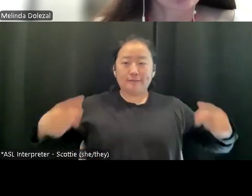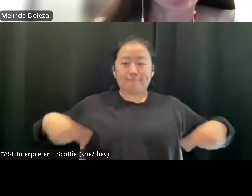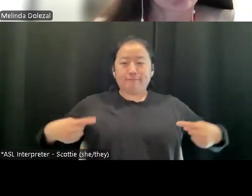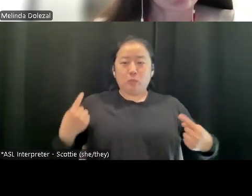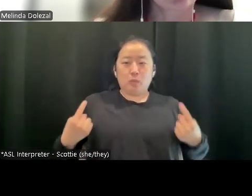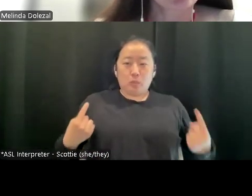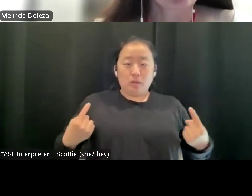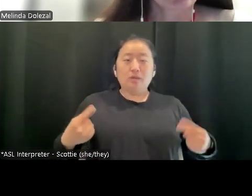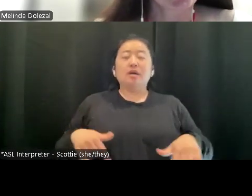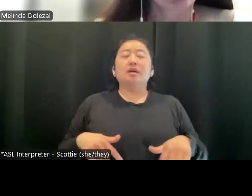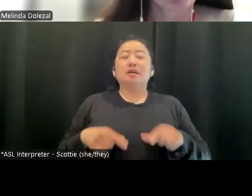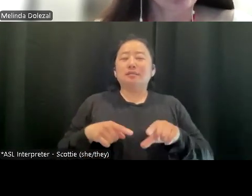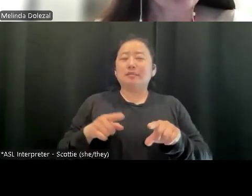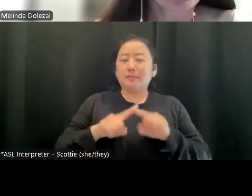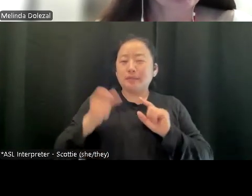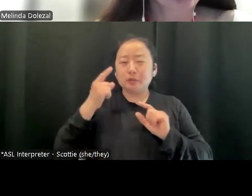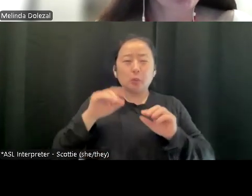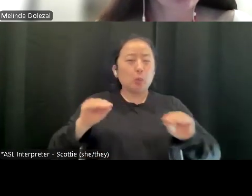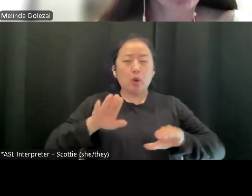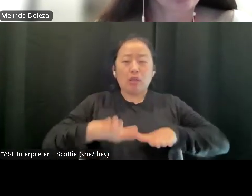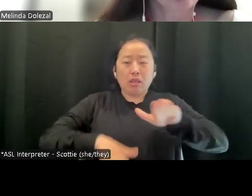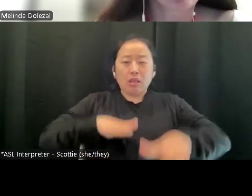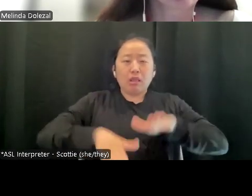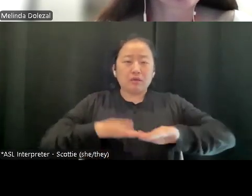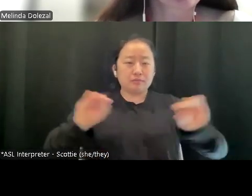individuals to use their legs to propel themselves forward while providing the